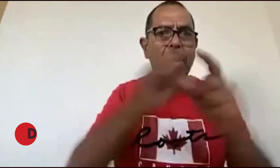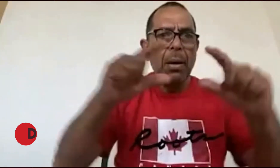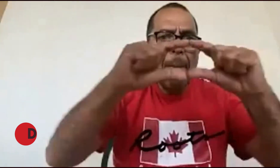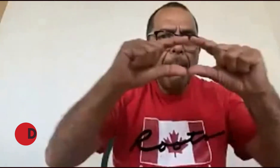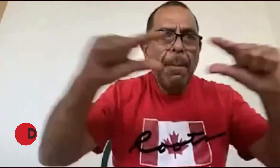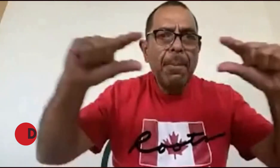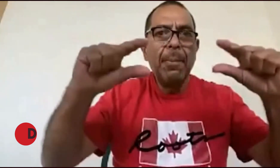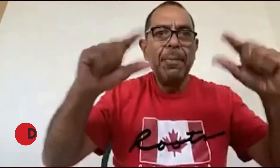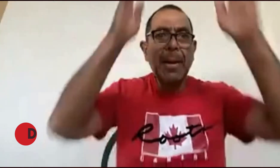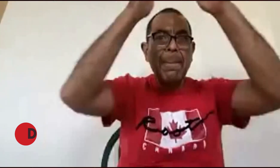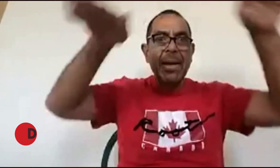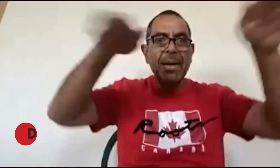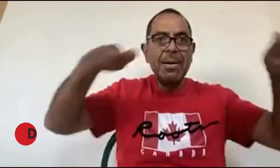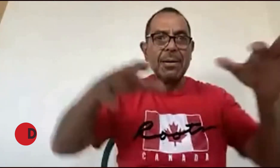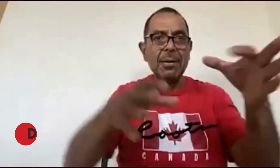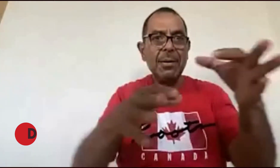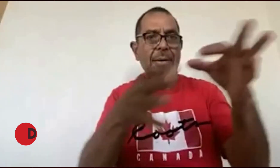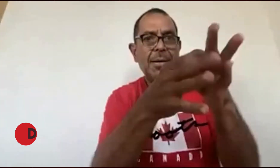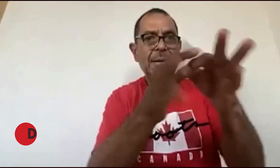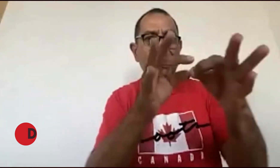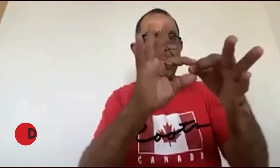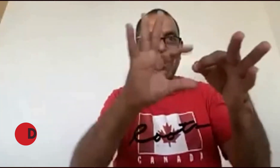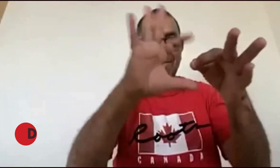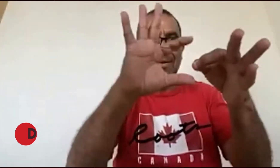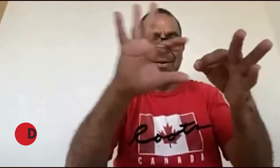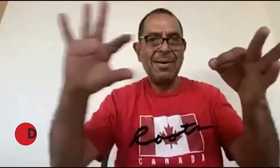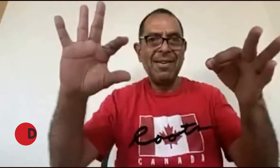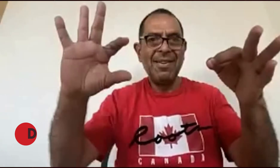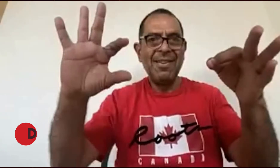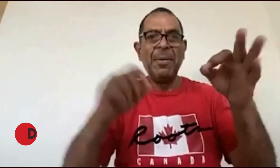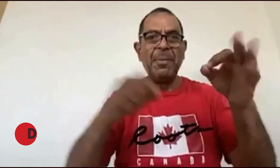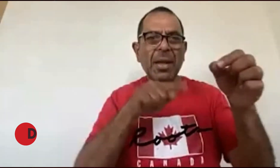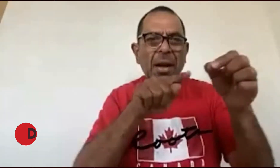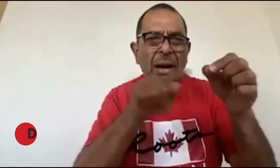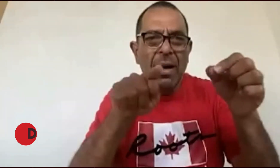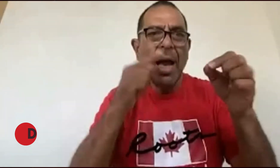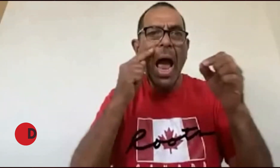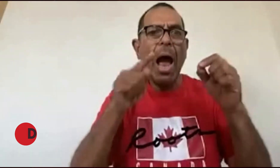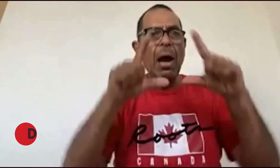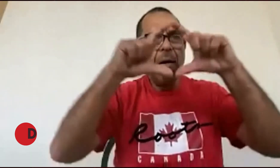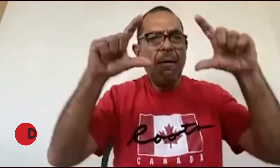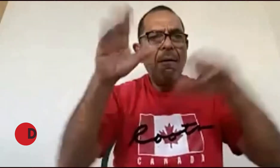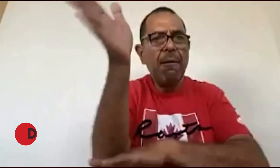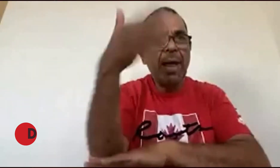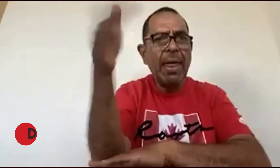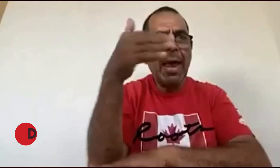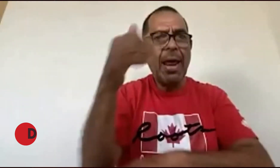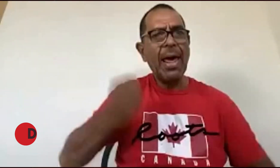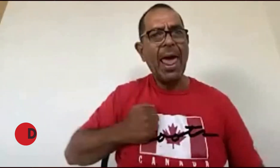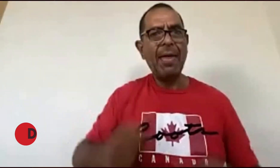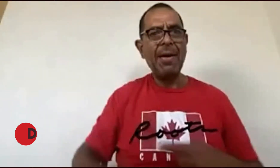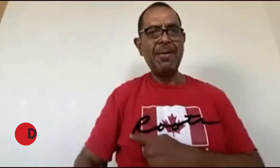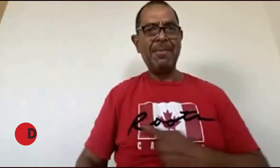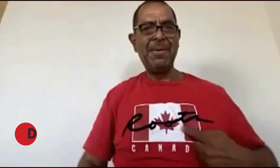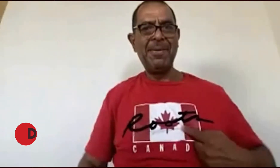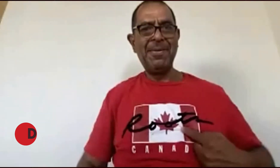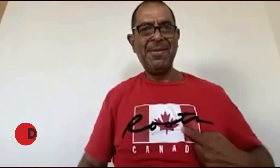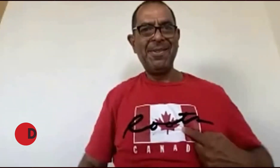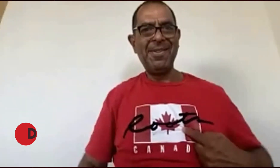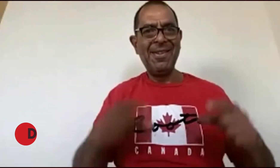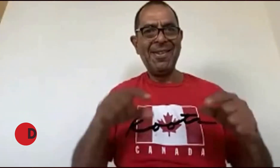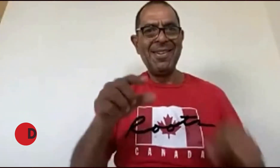The paper tag on the trunk of the tree showed the Canadian flag.